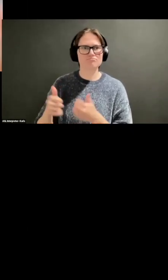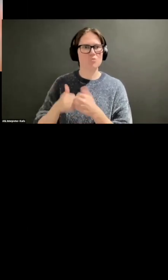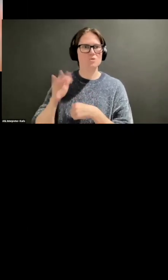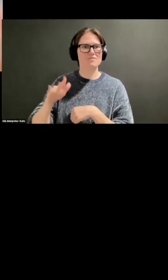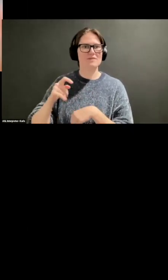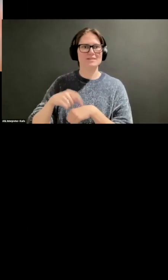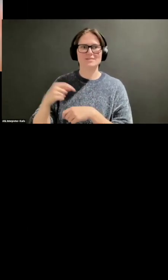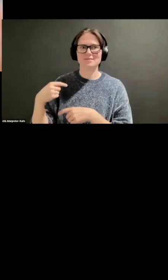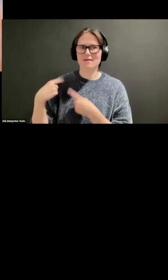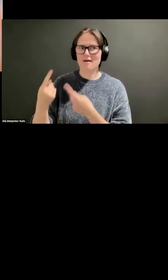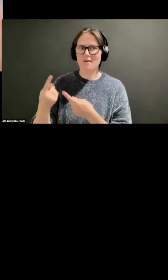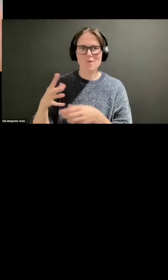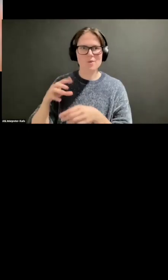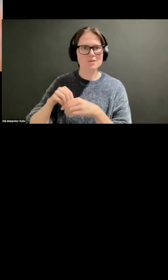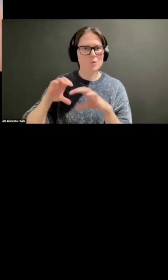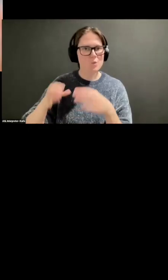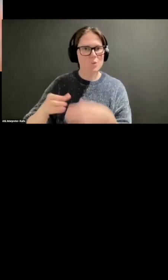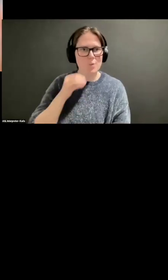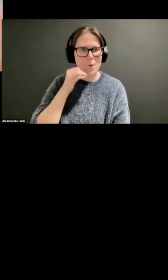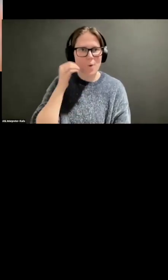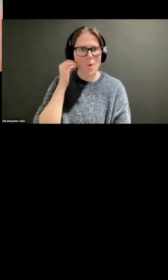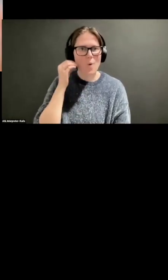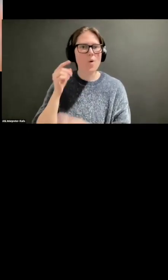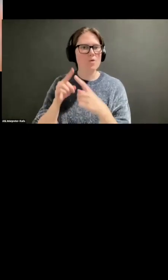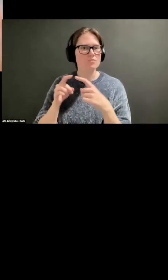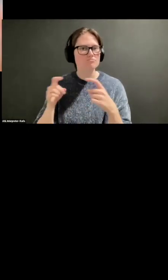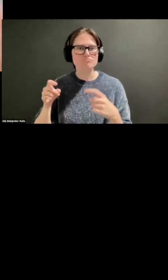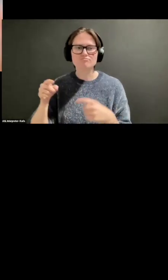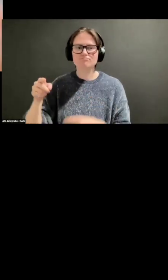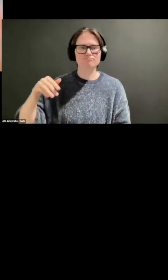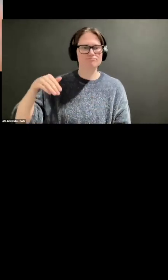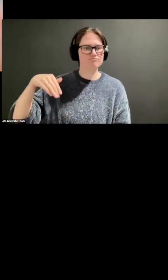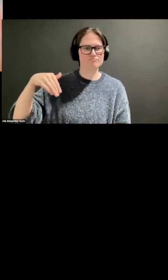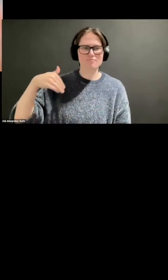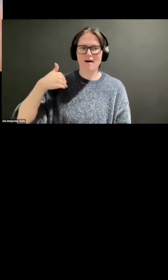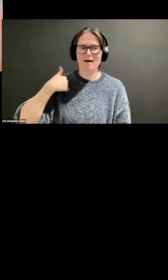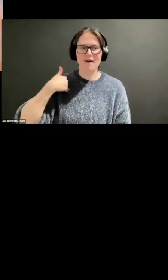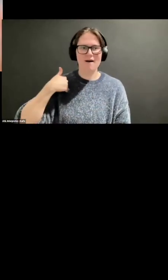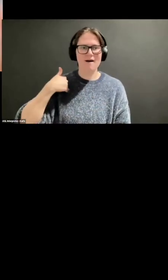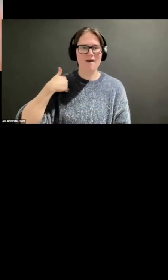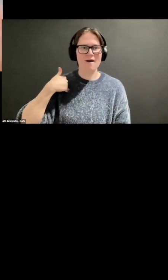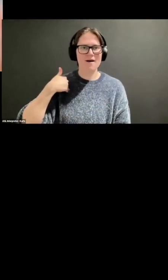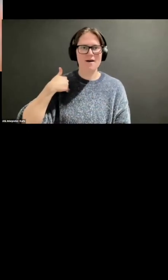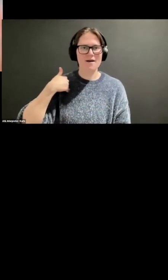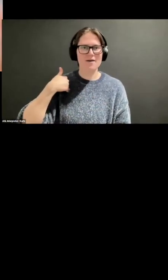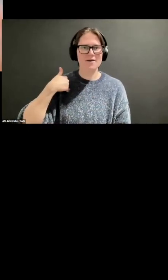had an experience of what it was like being in,